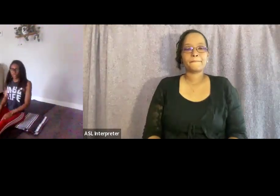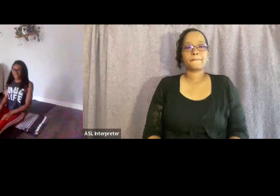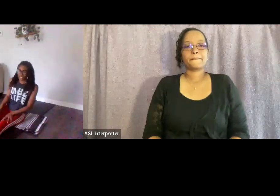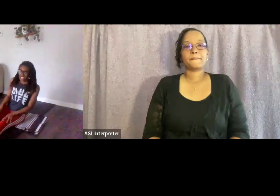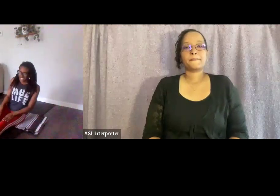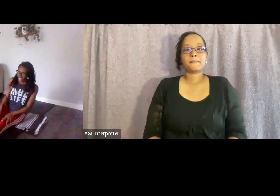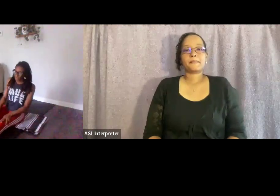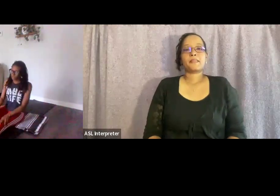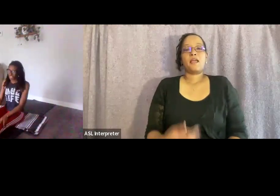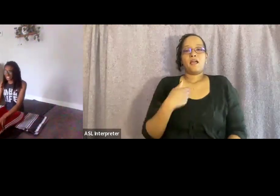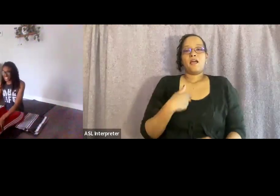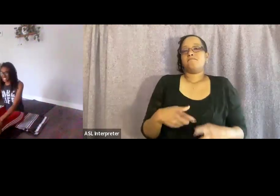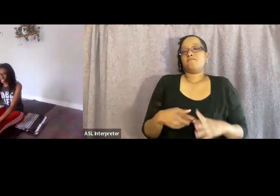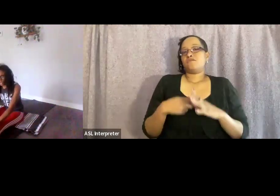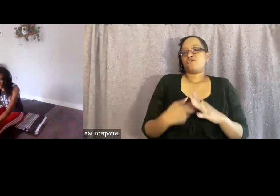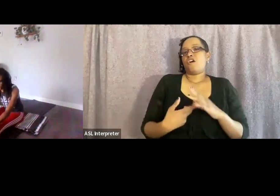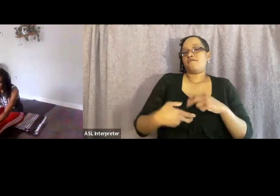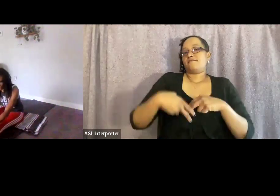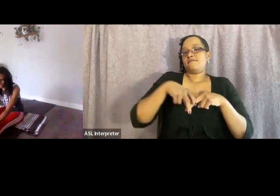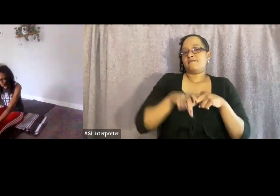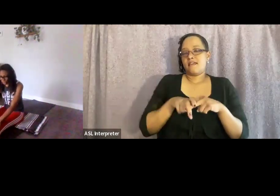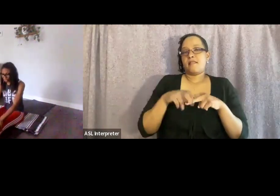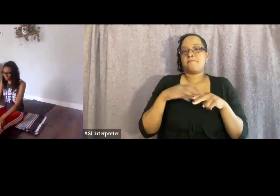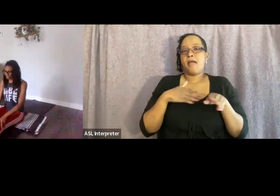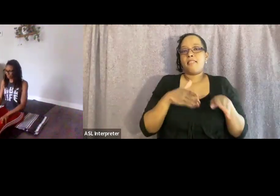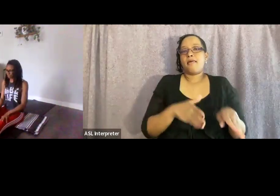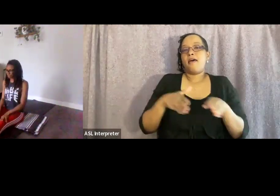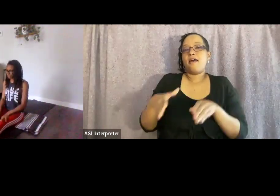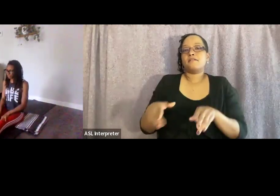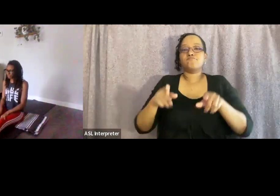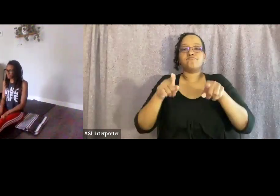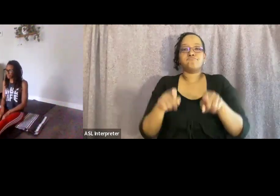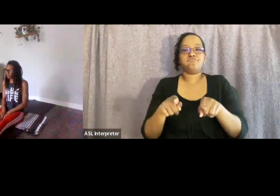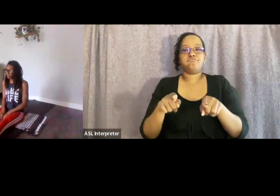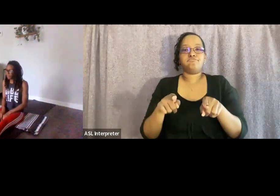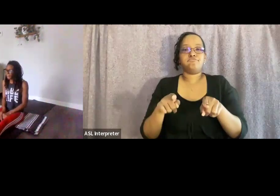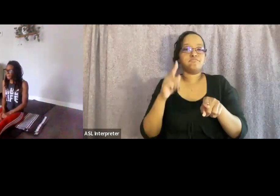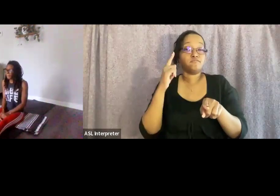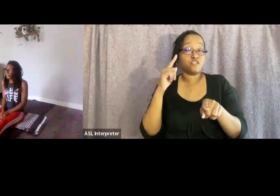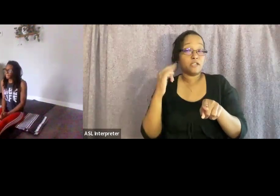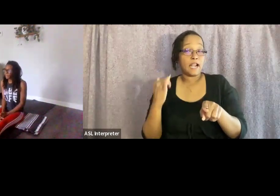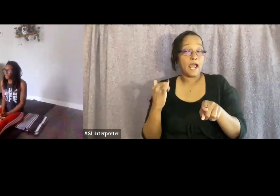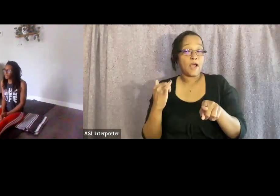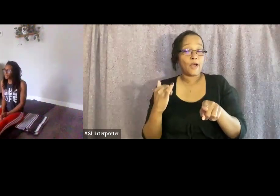I'm going to start out seated with my legs out long for the moment.